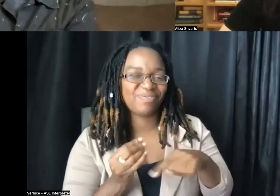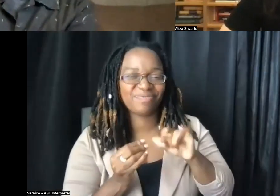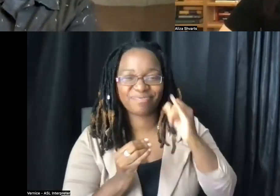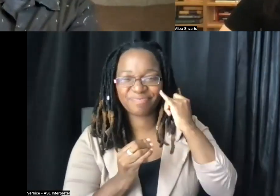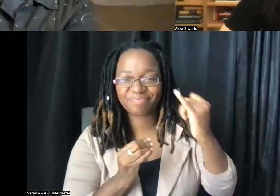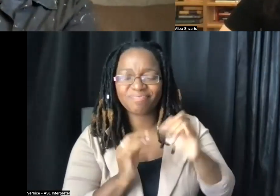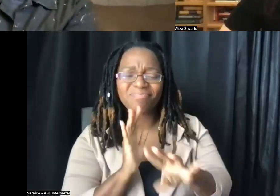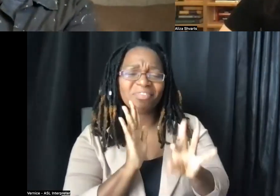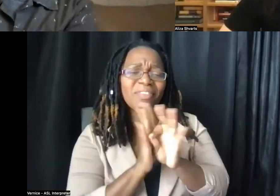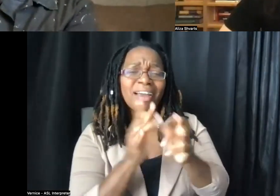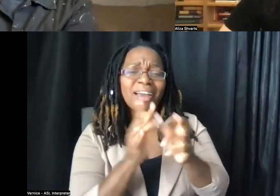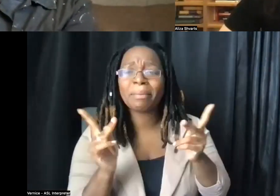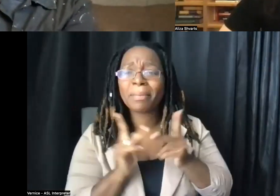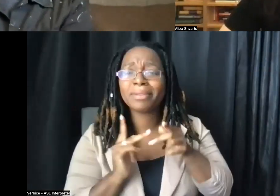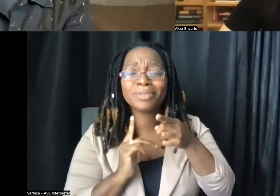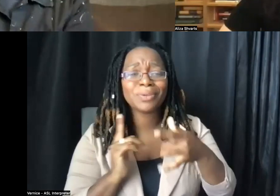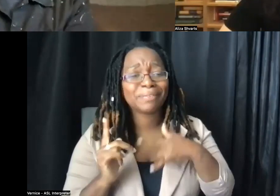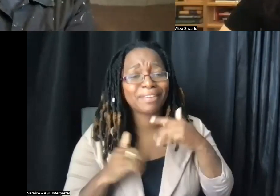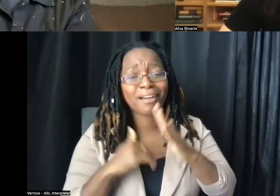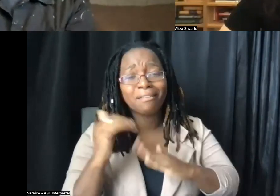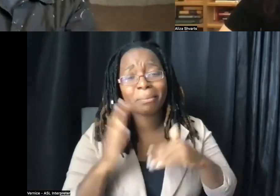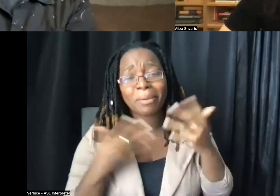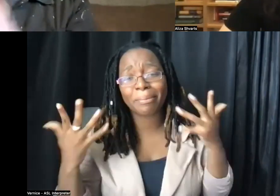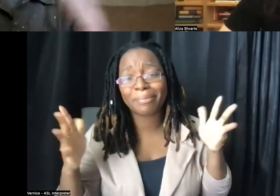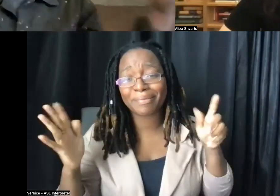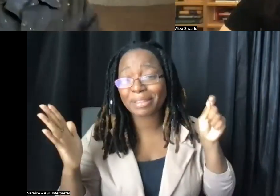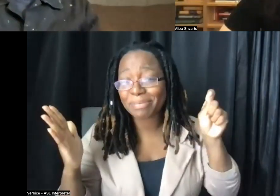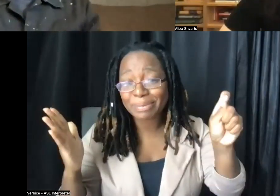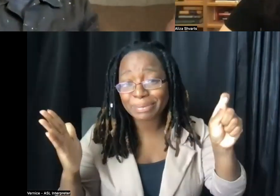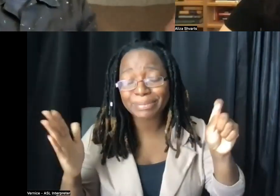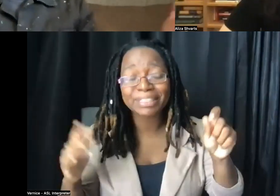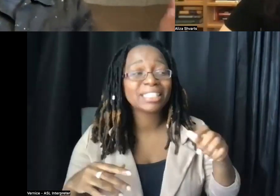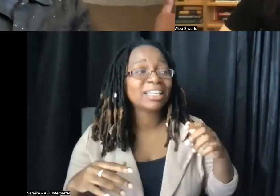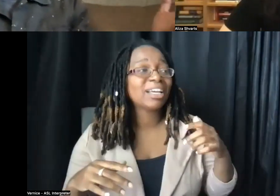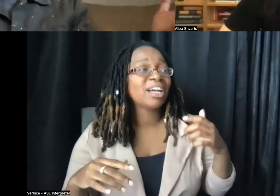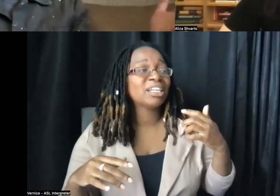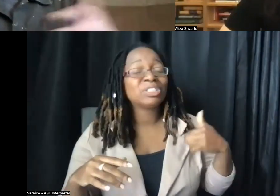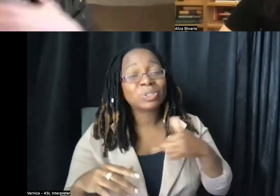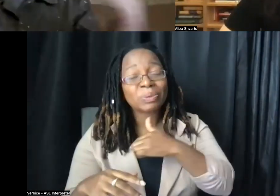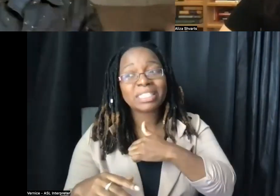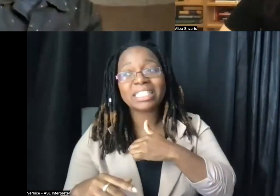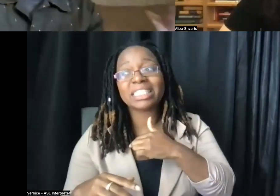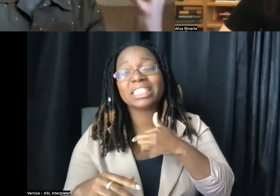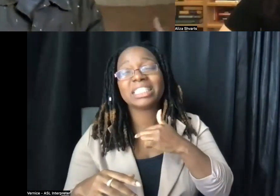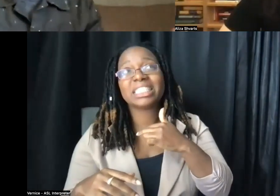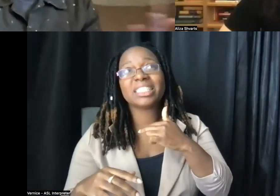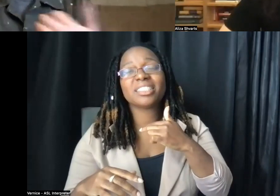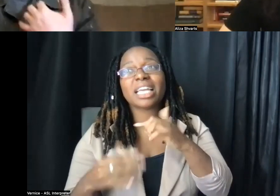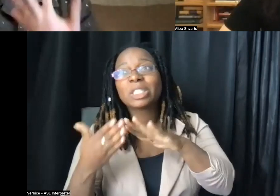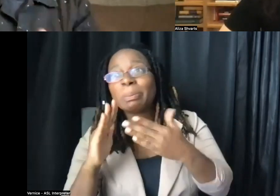I talk about this idea that find the place you feel most comfortable. We are all, I think,